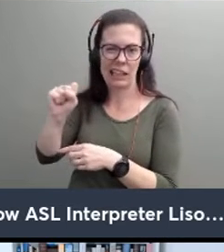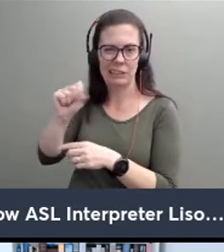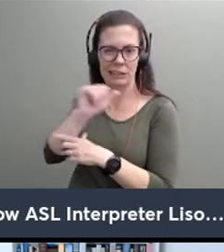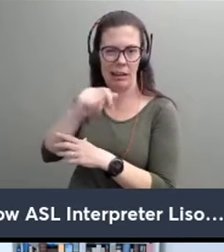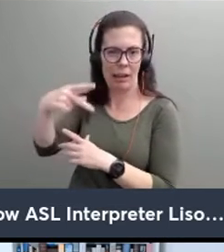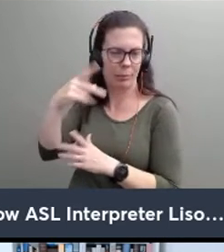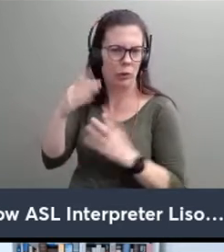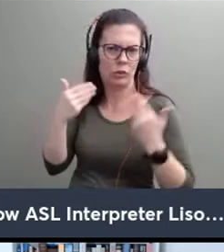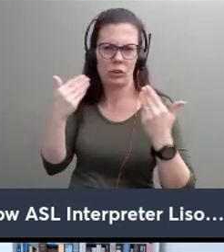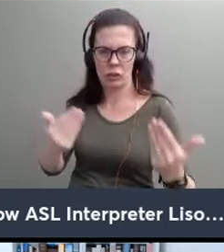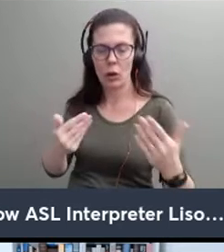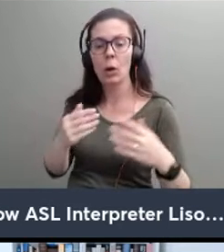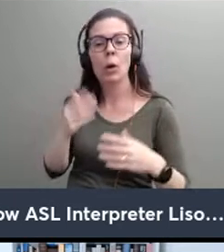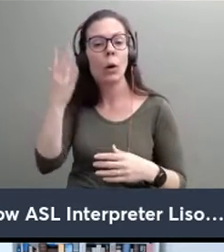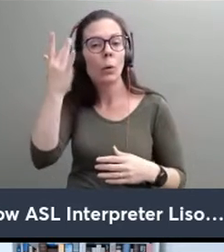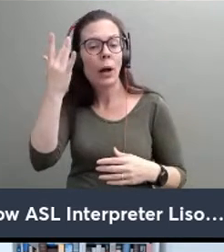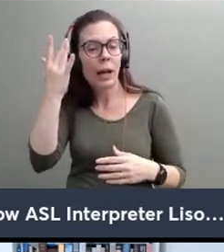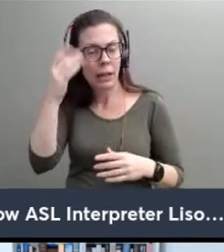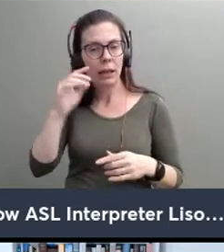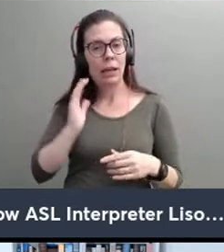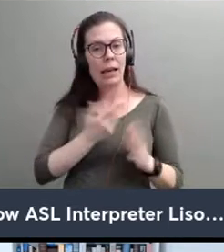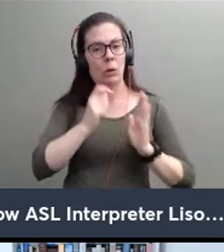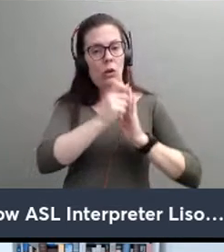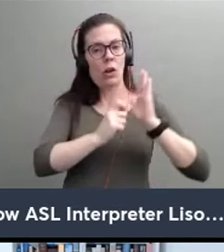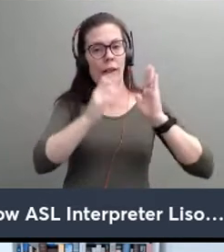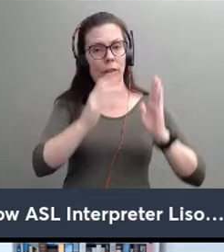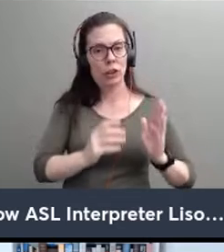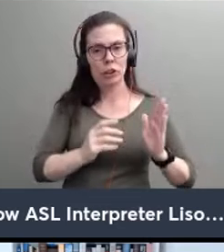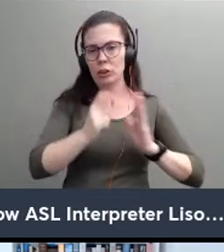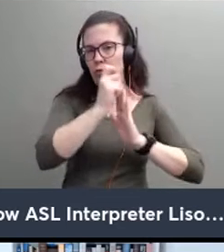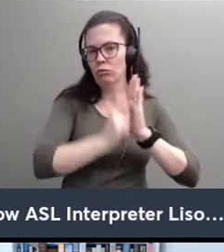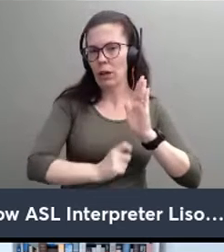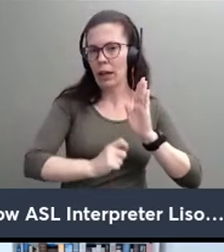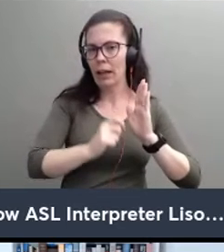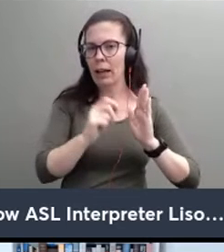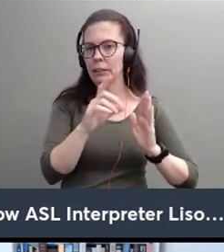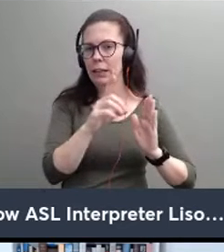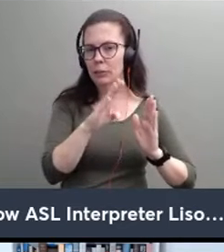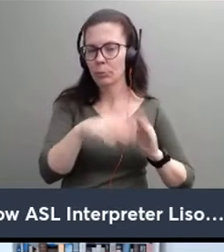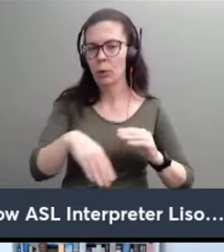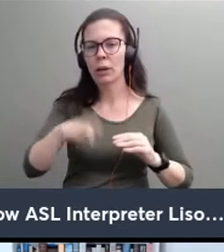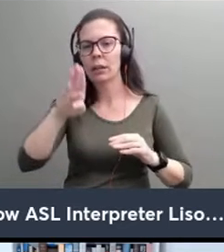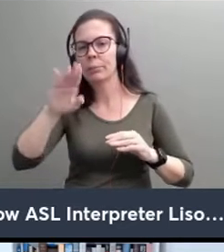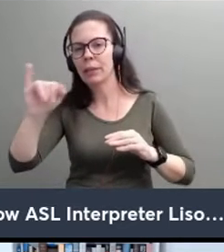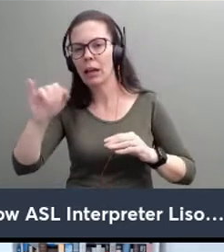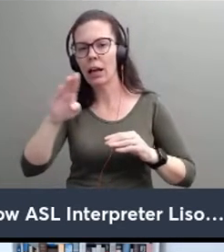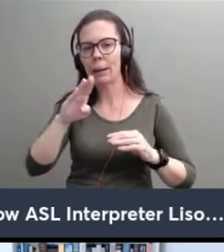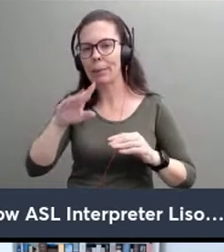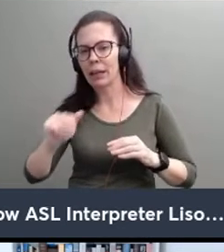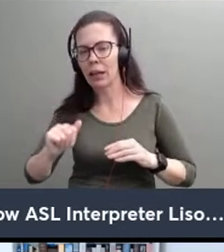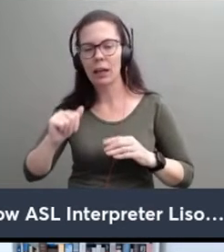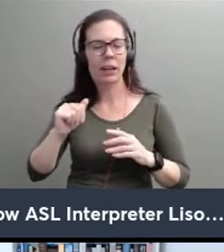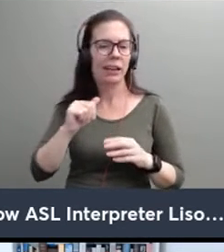our authors who author dashboards, who are BIs, or BAs, et cetera, are not necessarily AWS users.